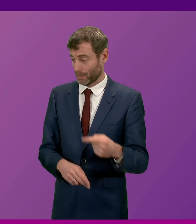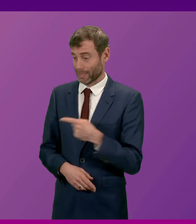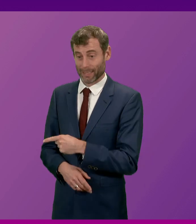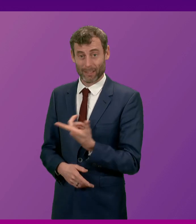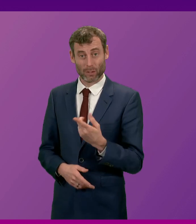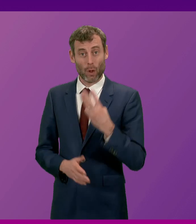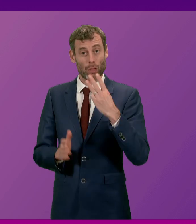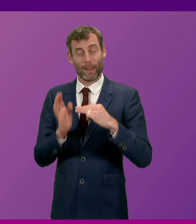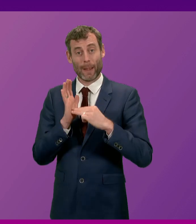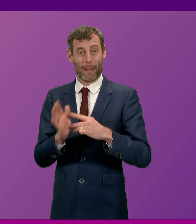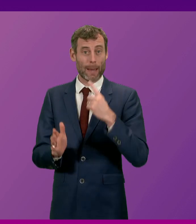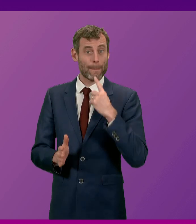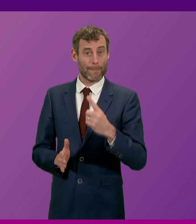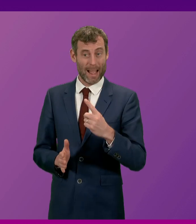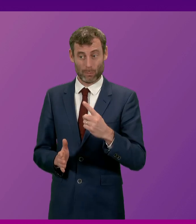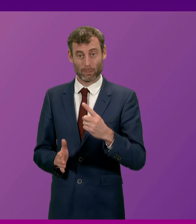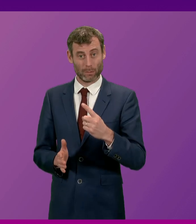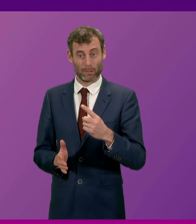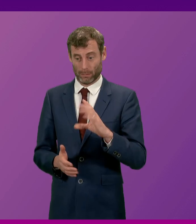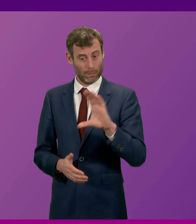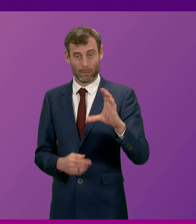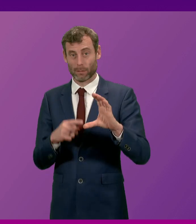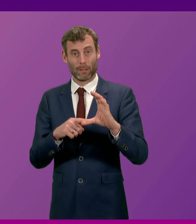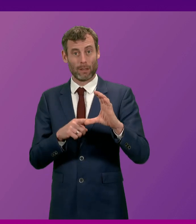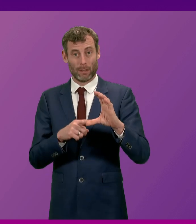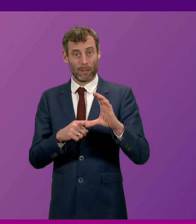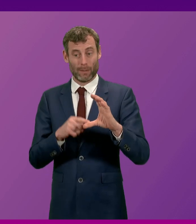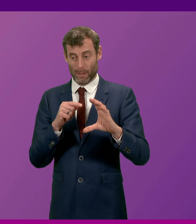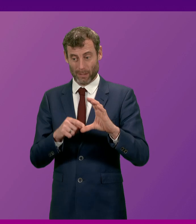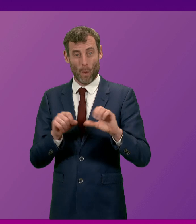fund that is normally confirmed in June, but got word only in October that, after months of delay,